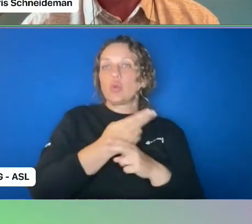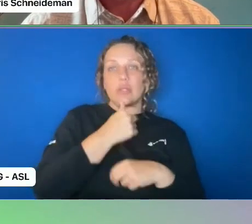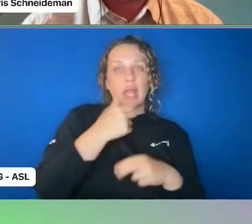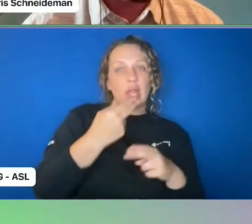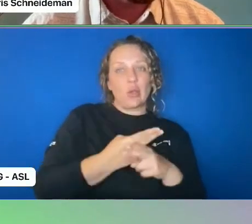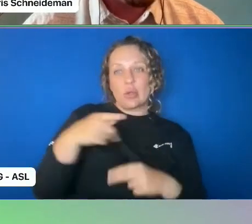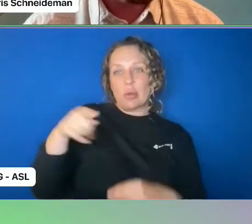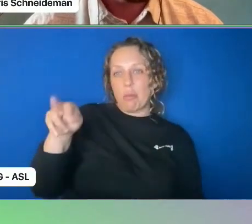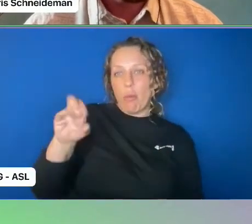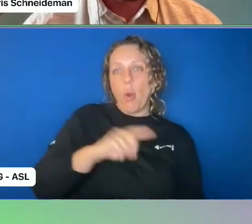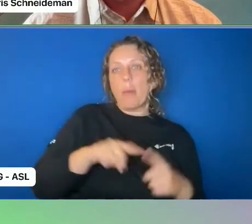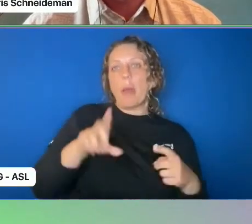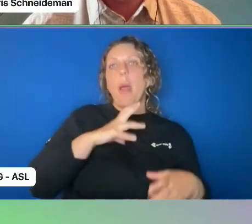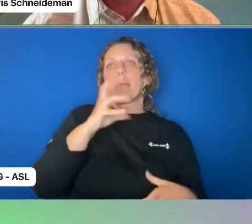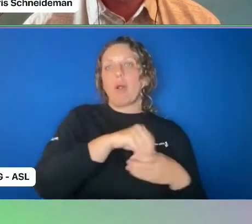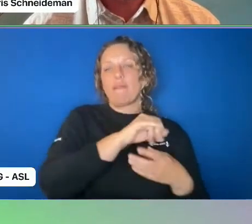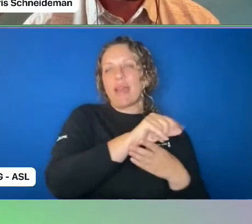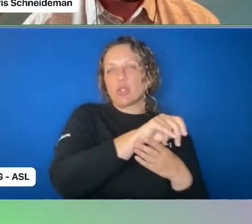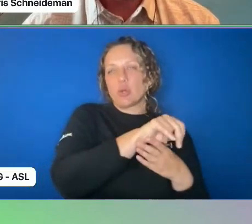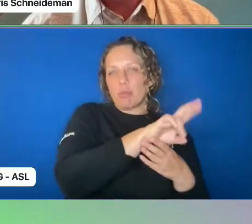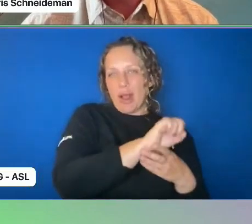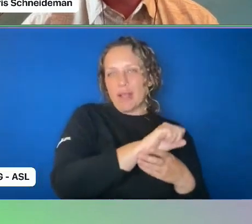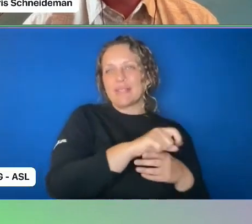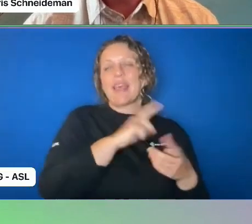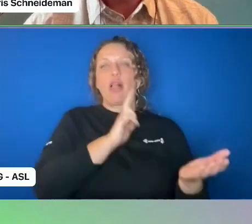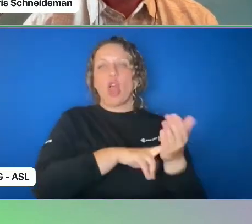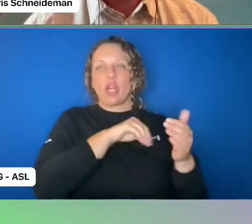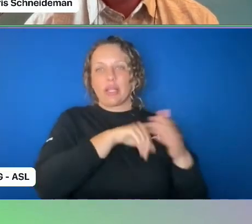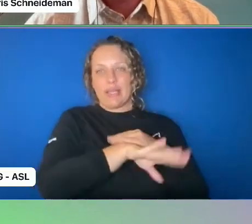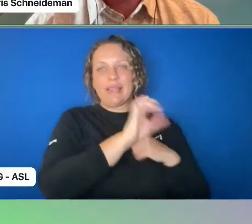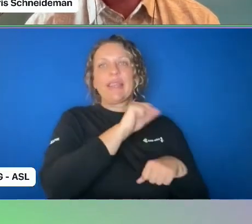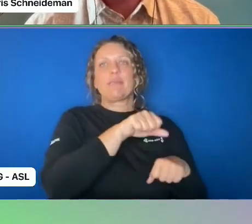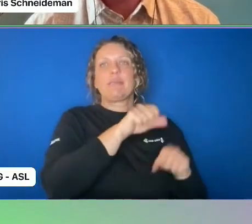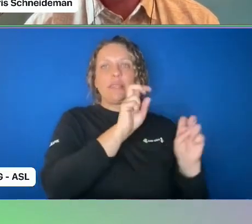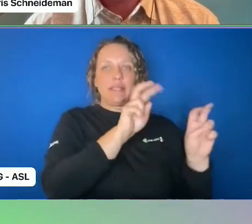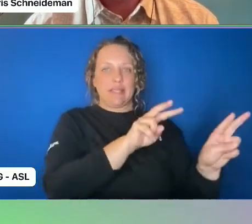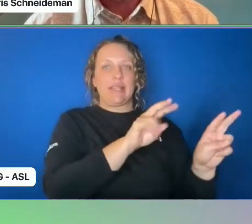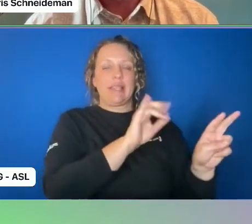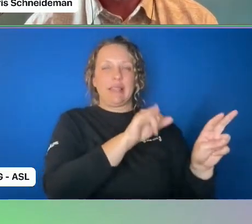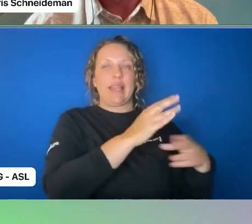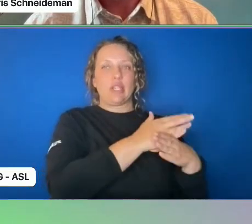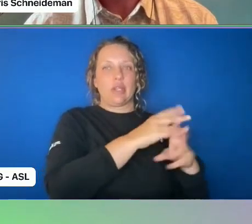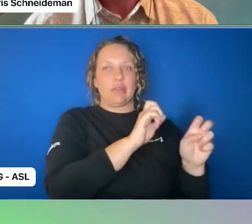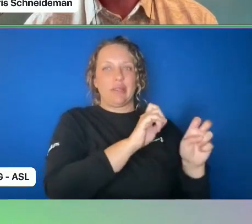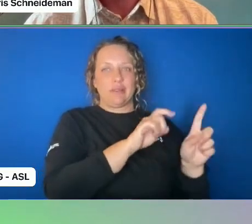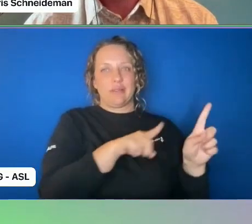but are part of your enterprise and are logged in, they'll be able to see that shared test artifact.